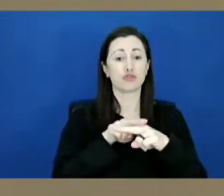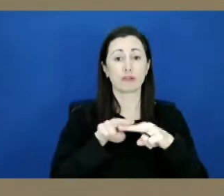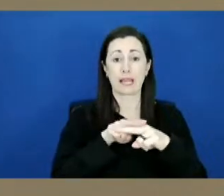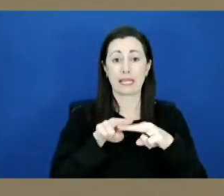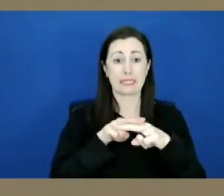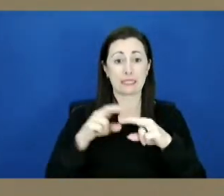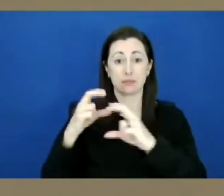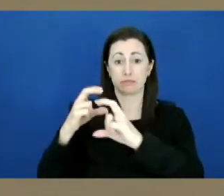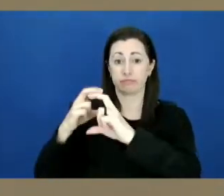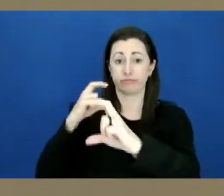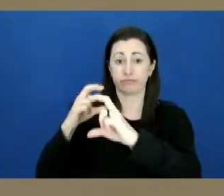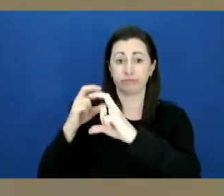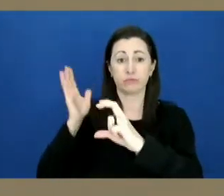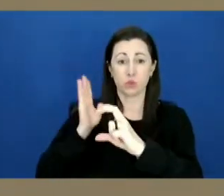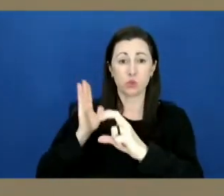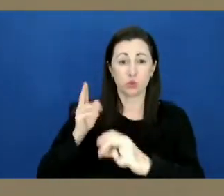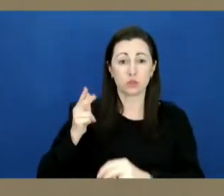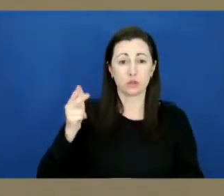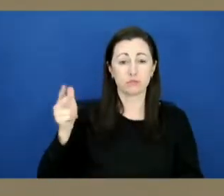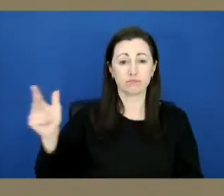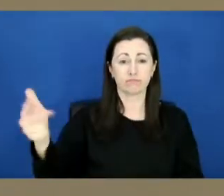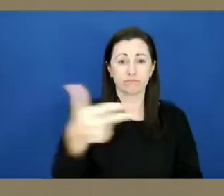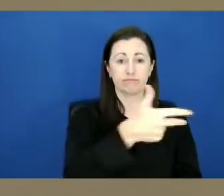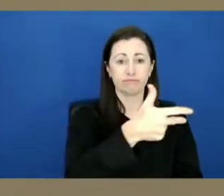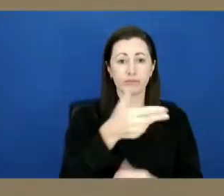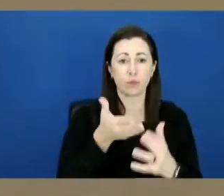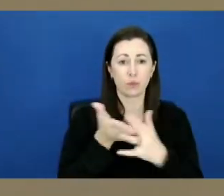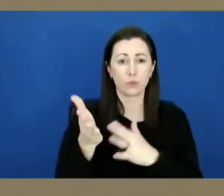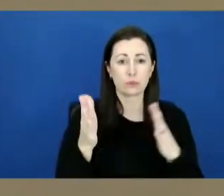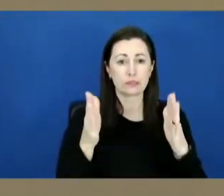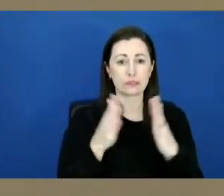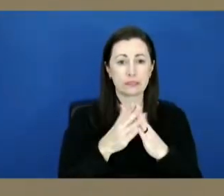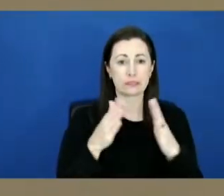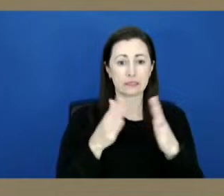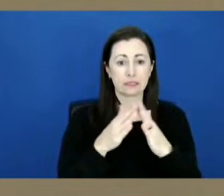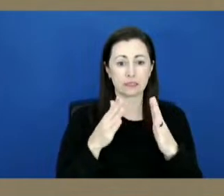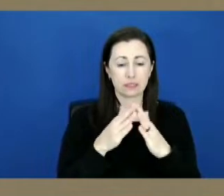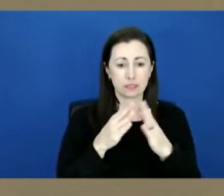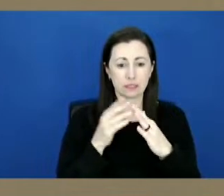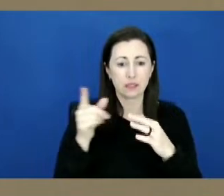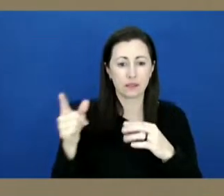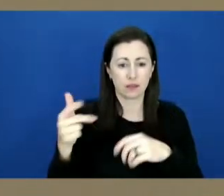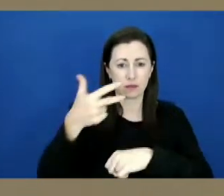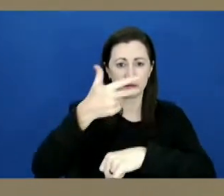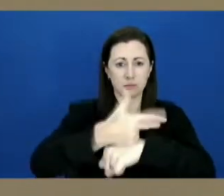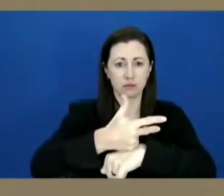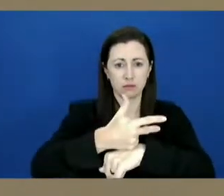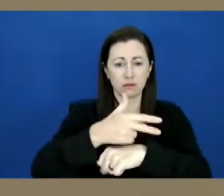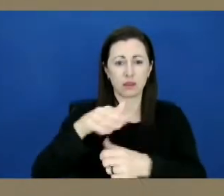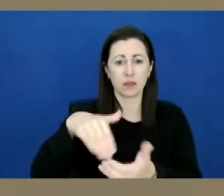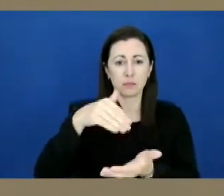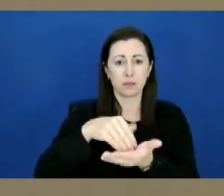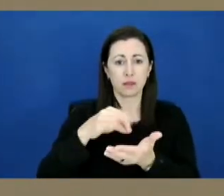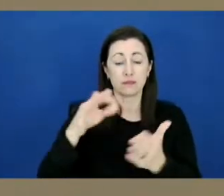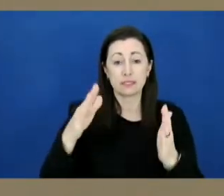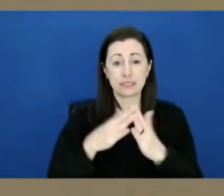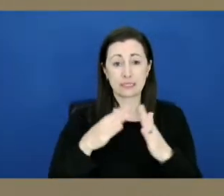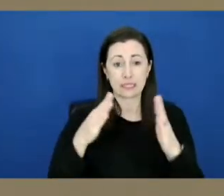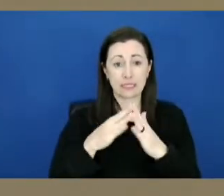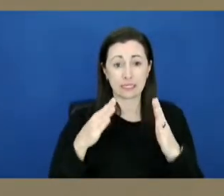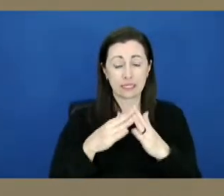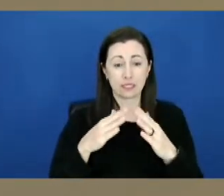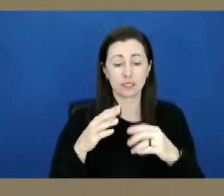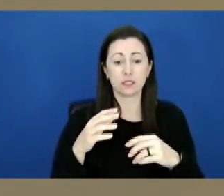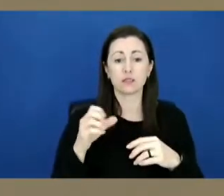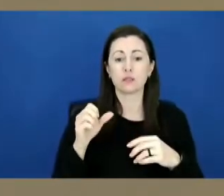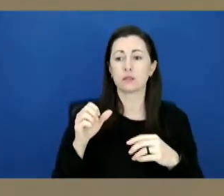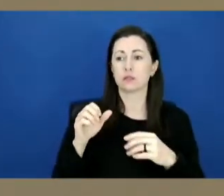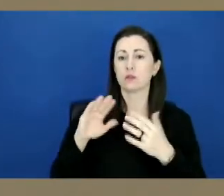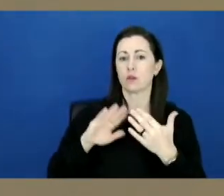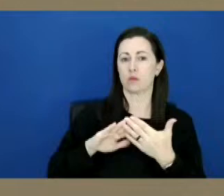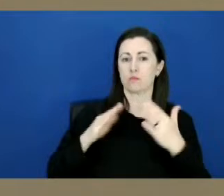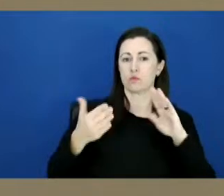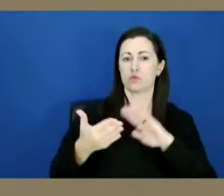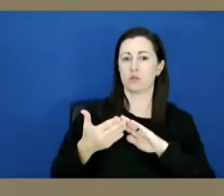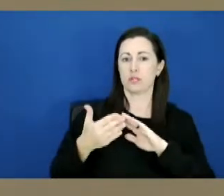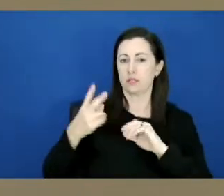TRAINS USED TO COME THROUGH THE